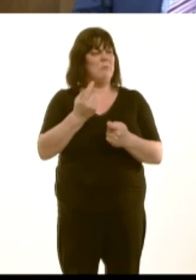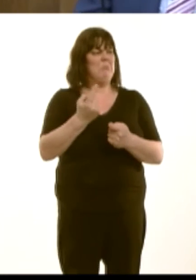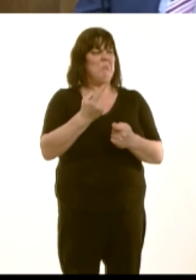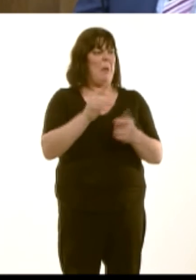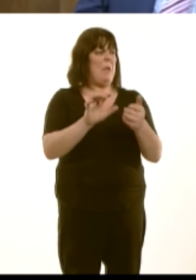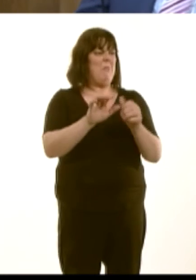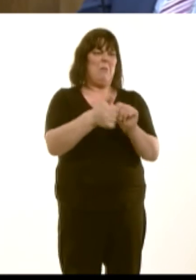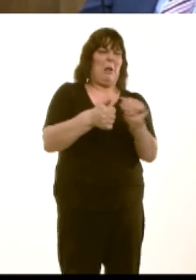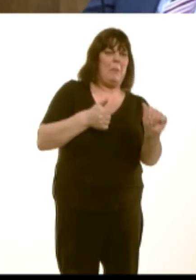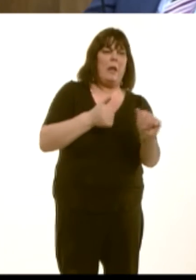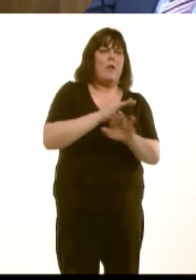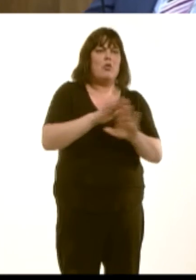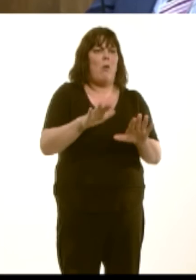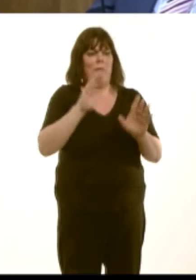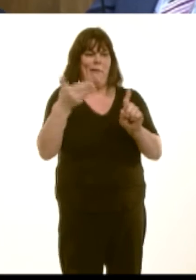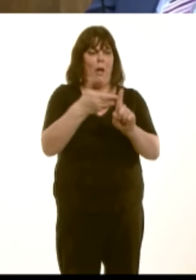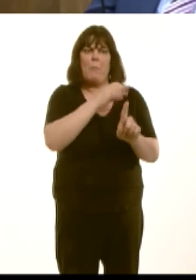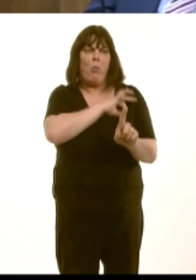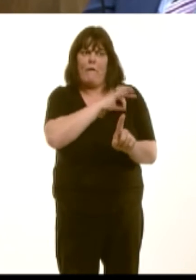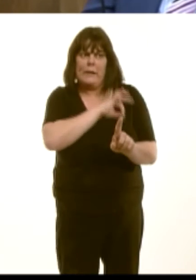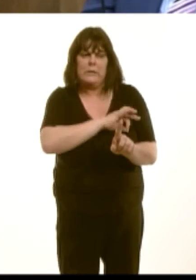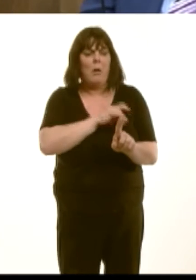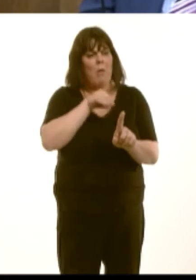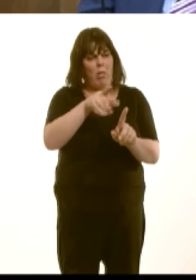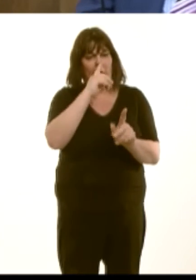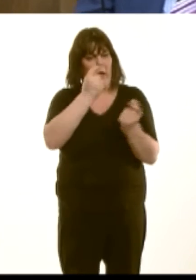run the Wales and borders franchise is something that we have said that we are considering,